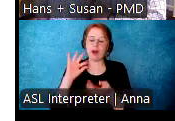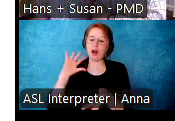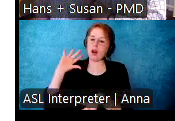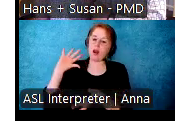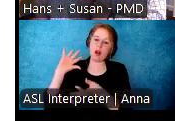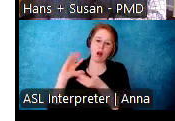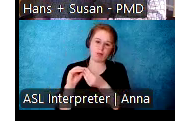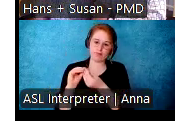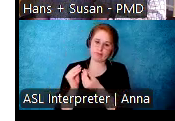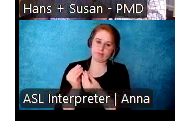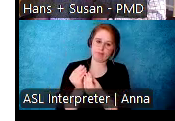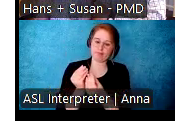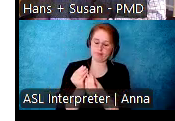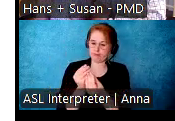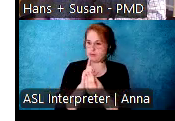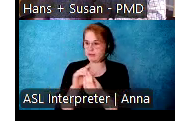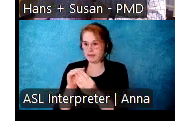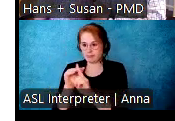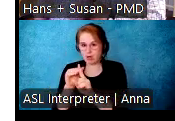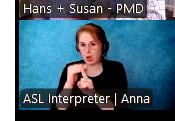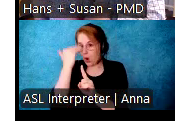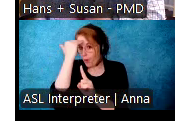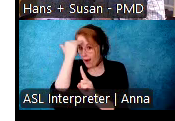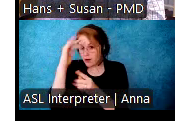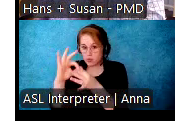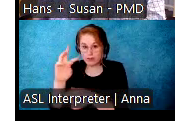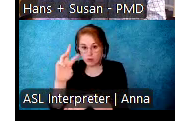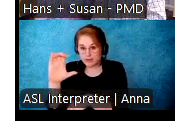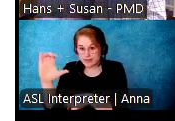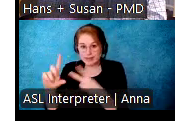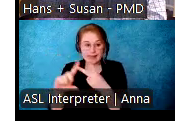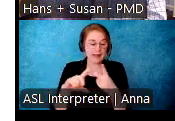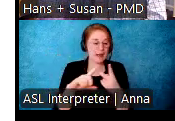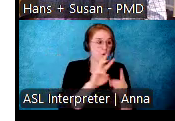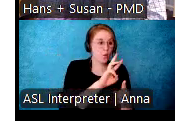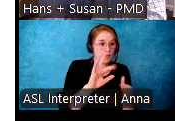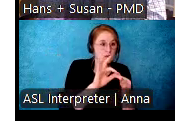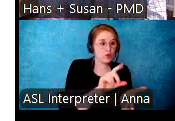for WisCaregiver Careers, the website to any press releases from the Department of Health Services.